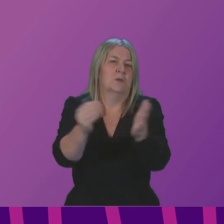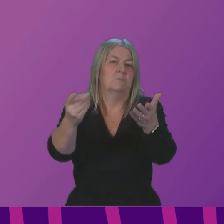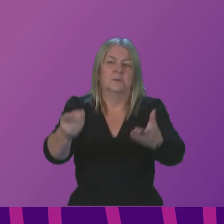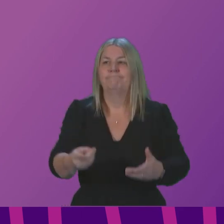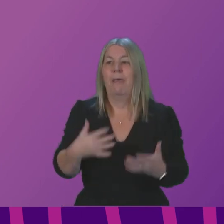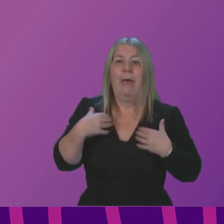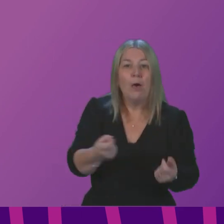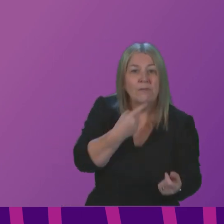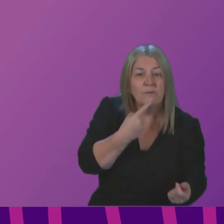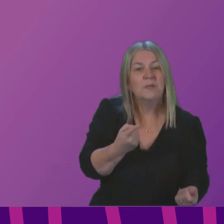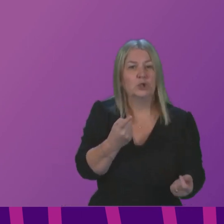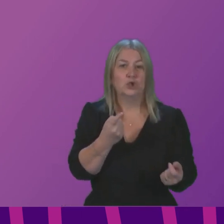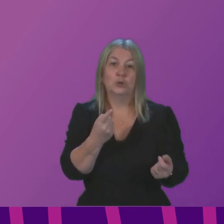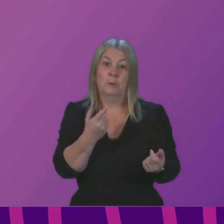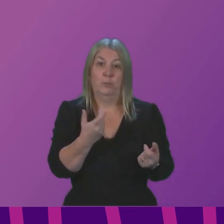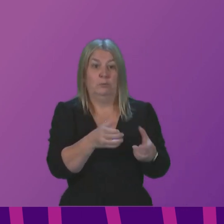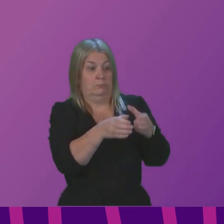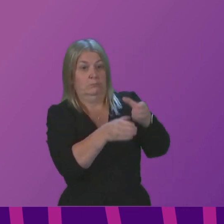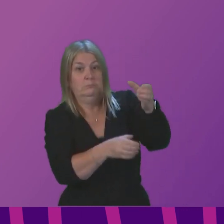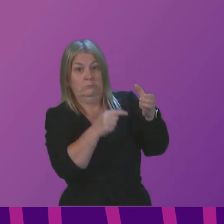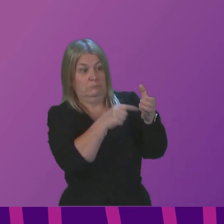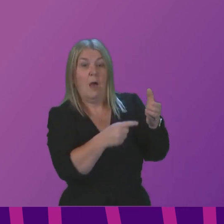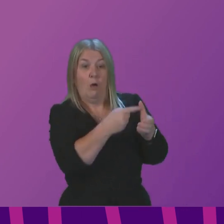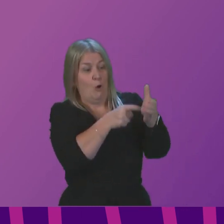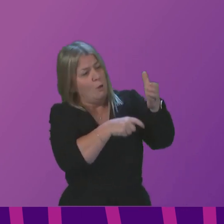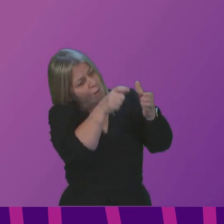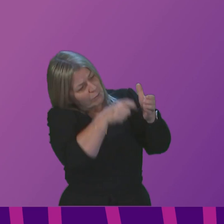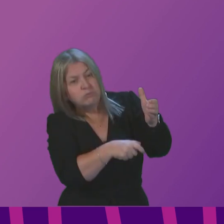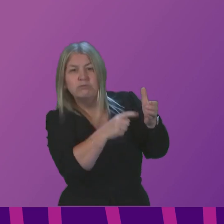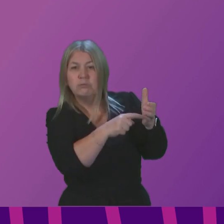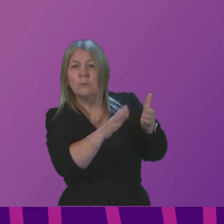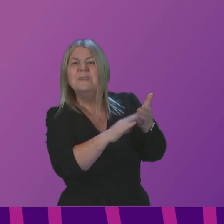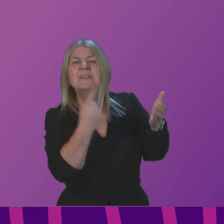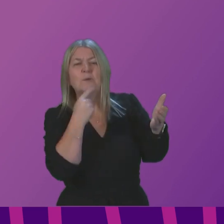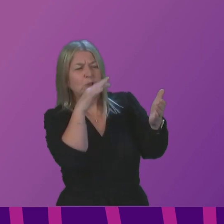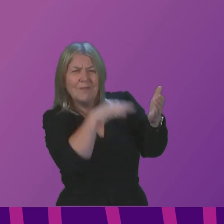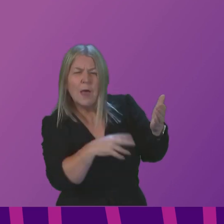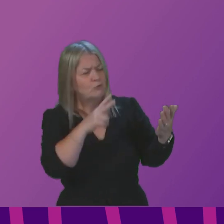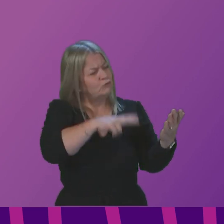on alcohol labels and placing a social responsibility levy on alcohol retailers?